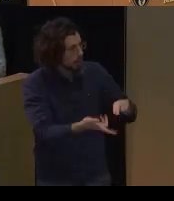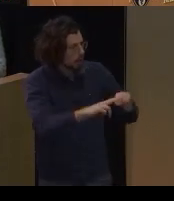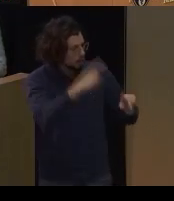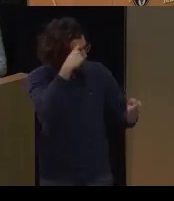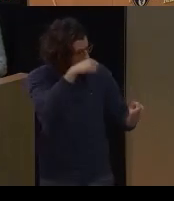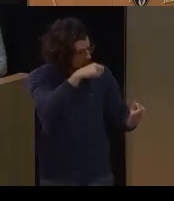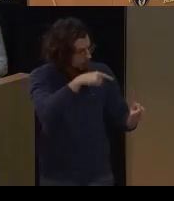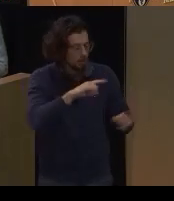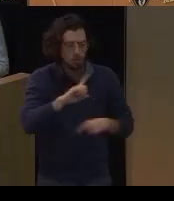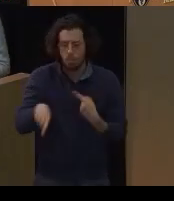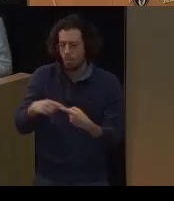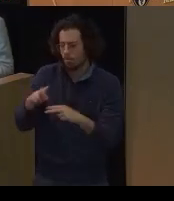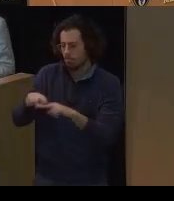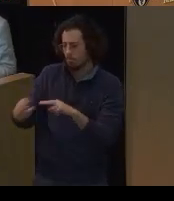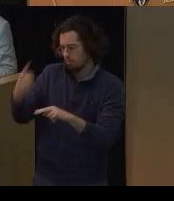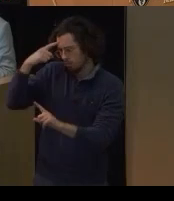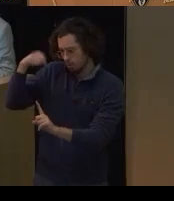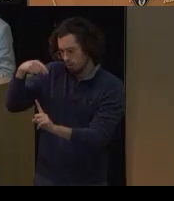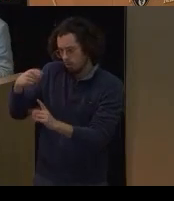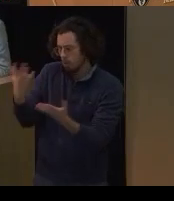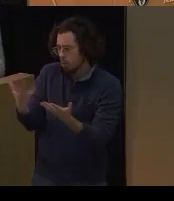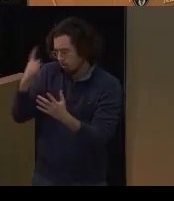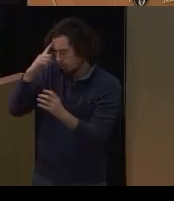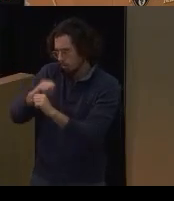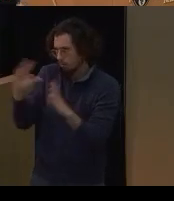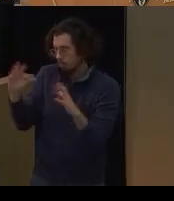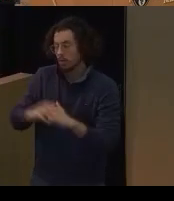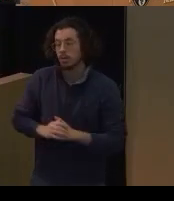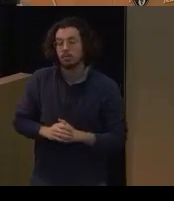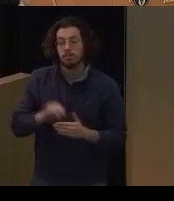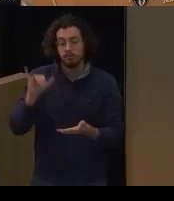were thinking about when you were decreasing the neural signal we took those data and we submitted